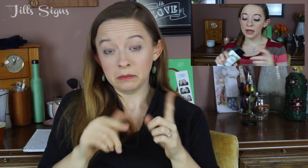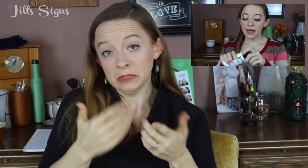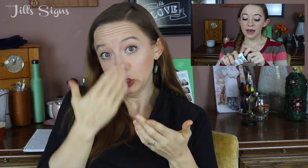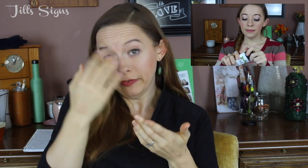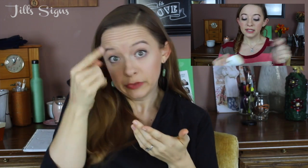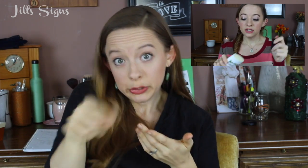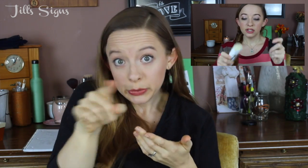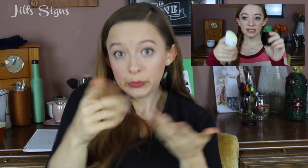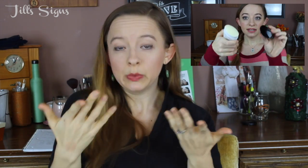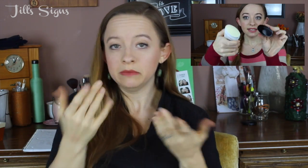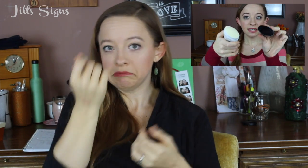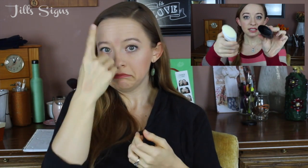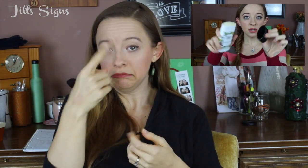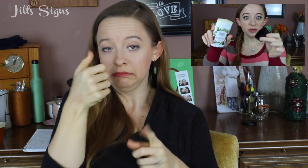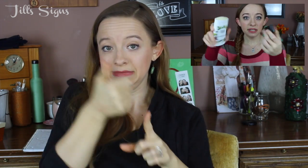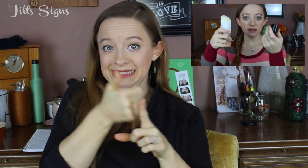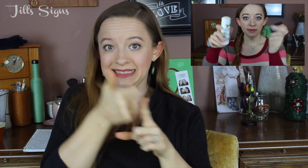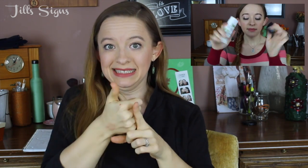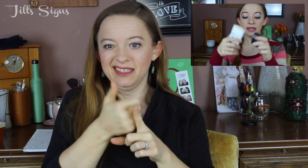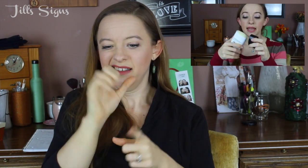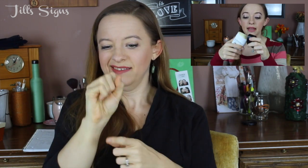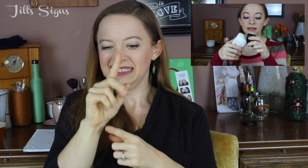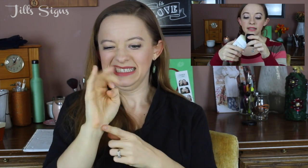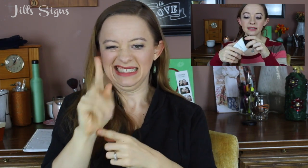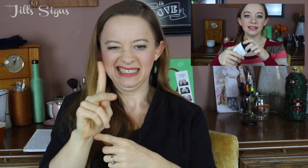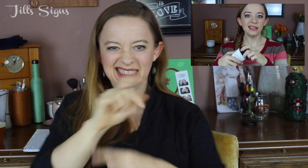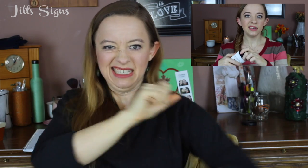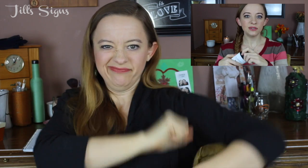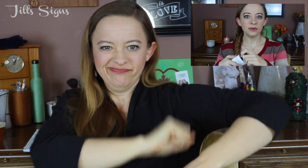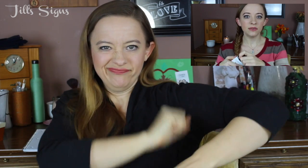for you. Umm this is just a stick deodorant and it doesn't leave any sort of